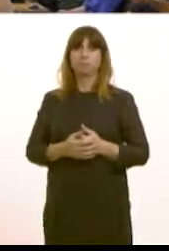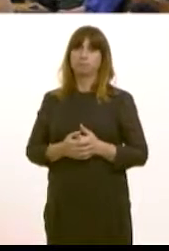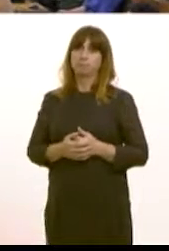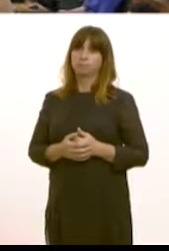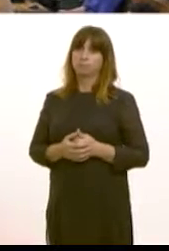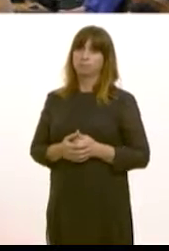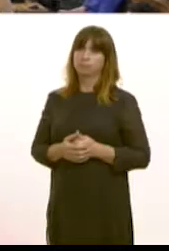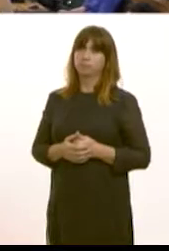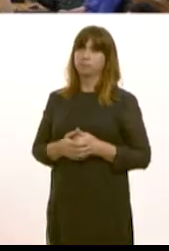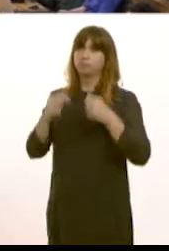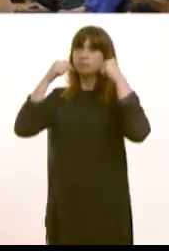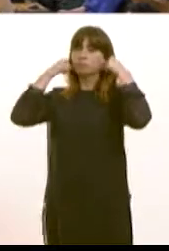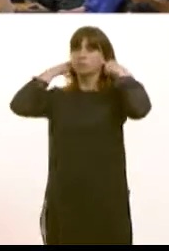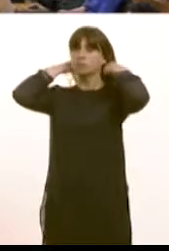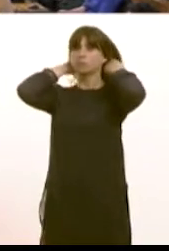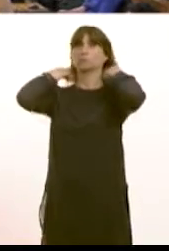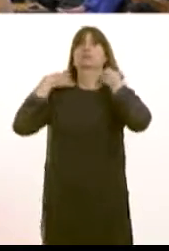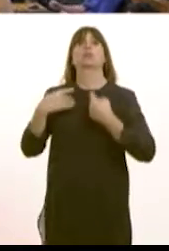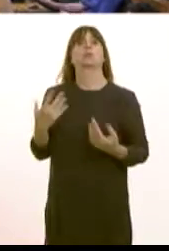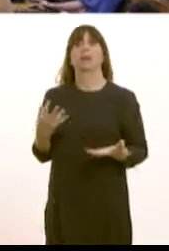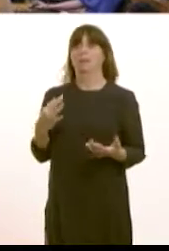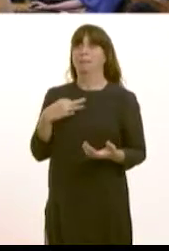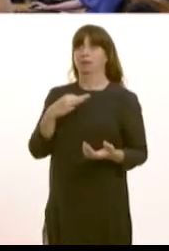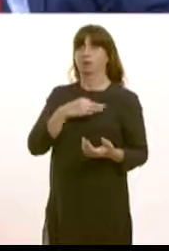Whatís important, of course, is that any medical school can give the full opportunity